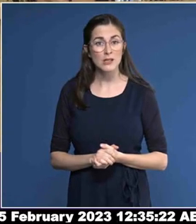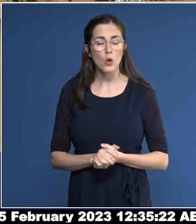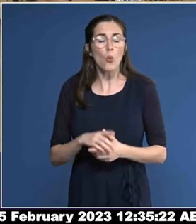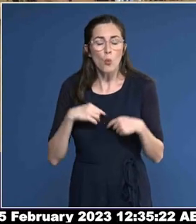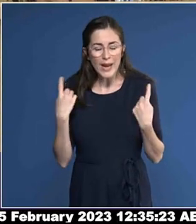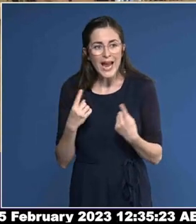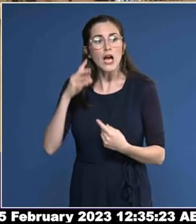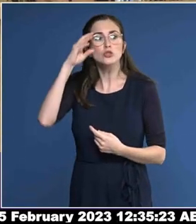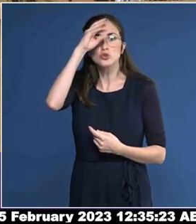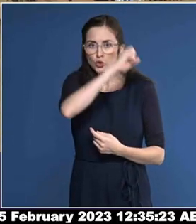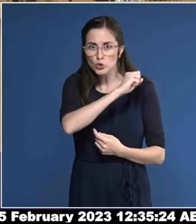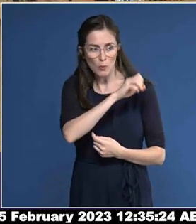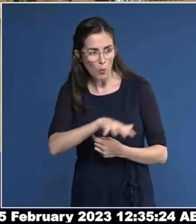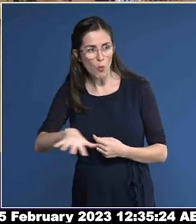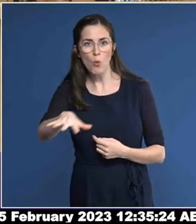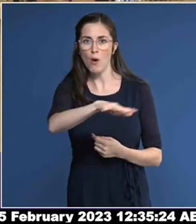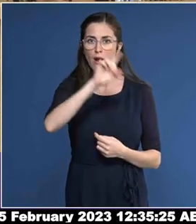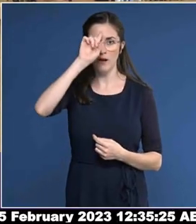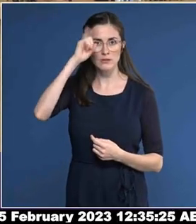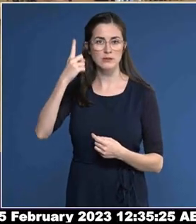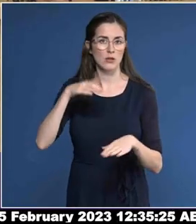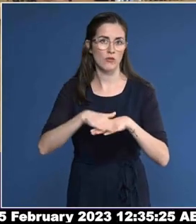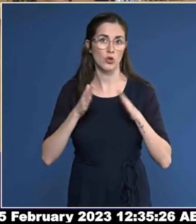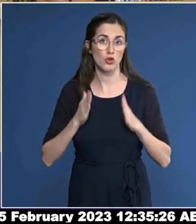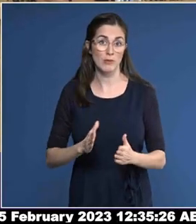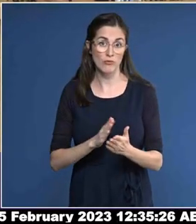So I think that's why it's important that we actually open that for discussion at all our